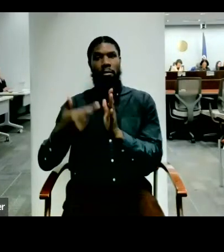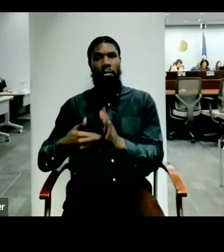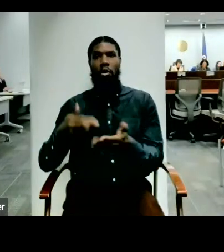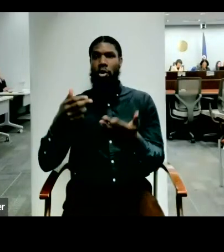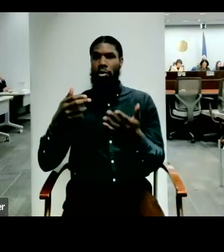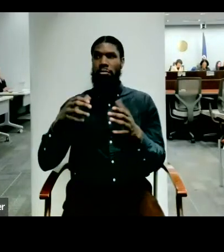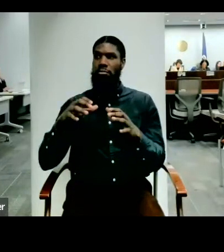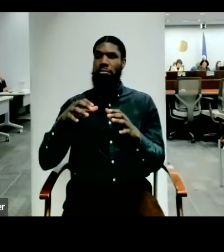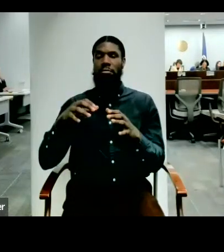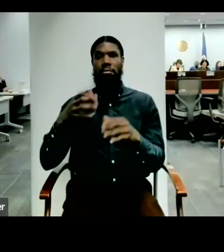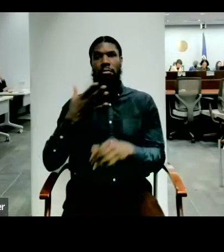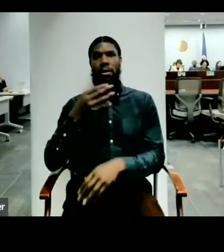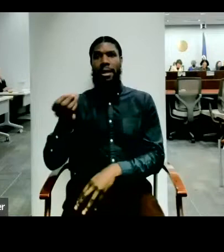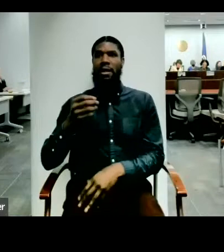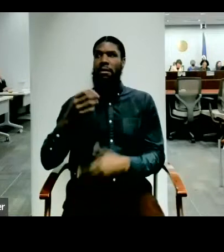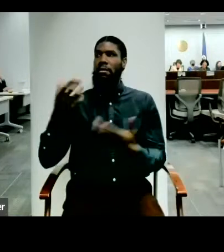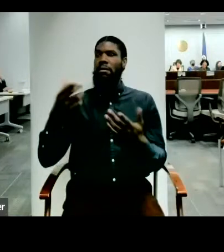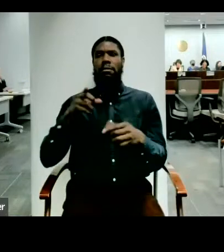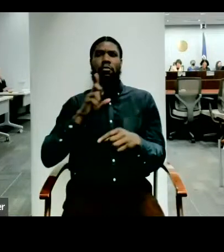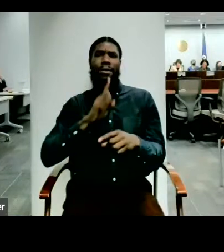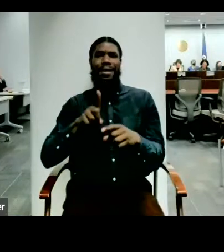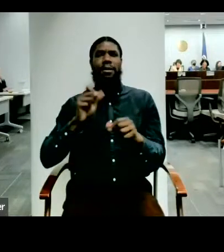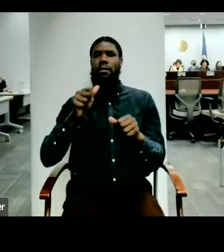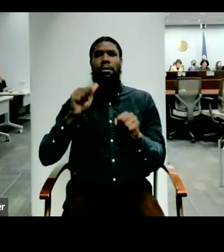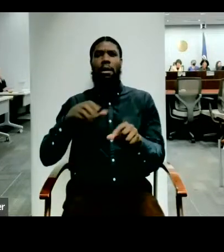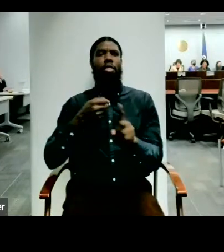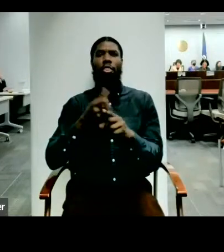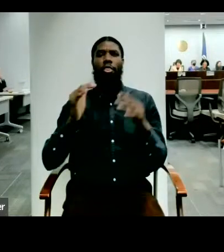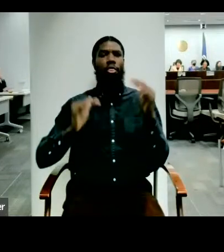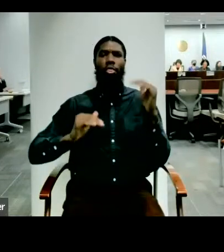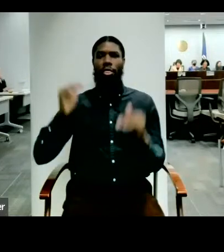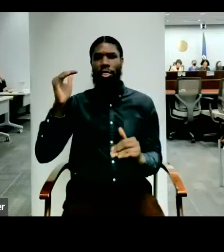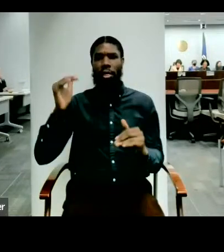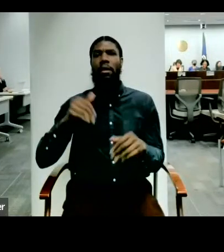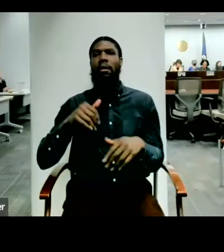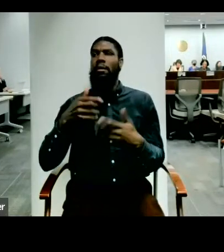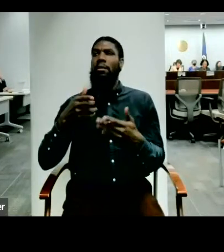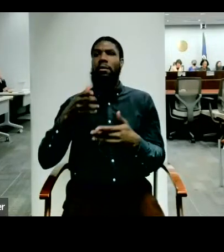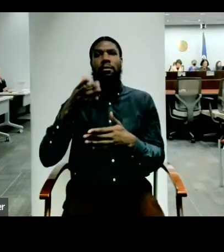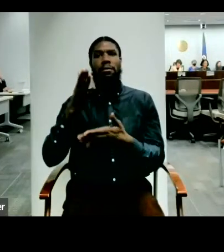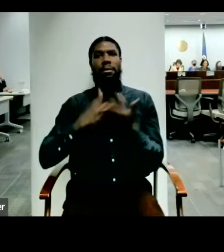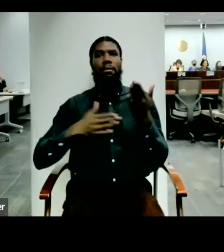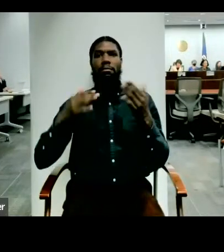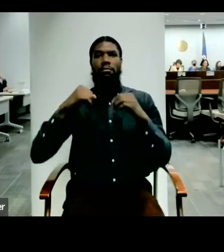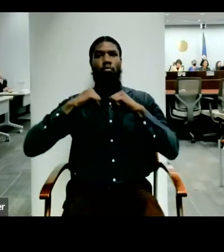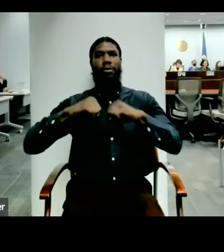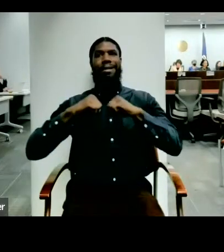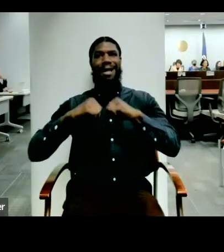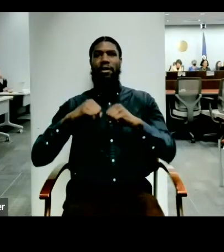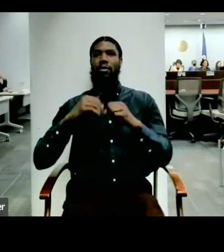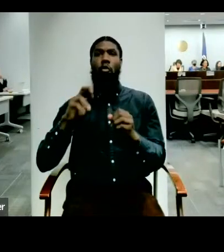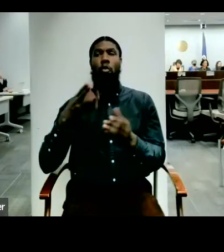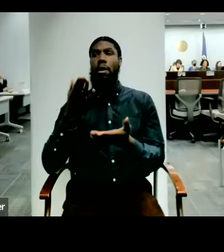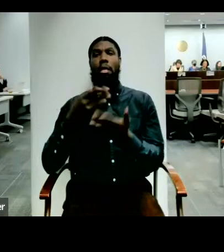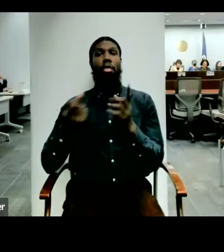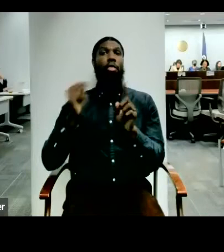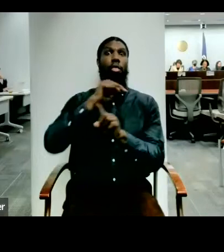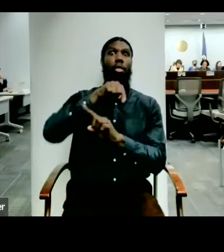effectively create a sort of loophole to the protections that are very solid in place for the initial data collection and maintenance by the EEOC.